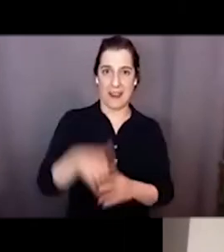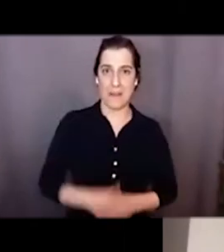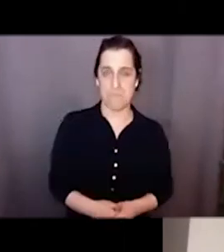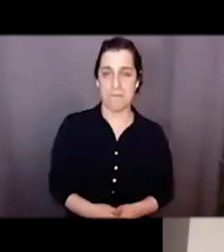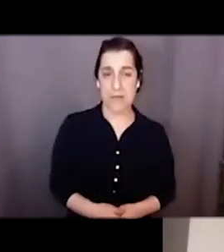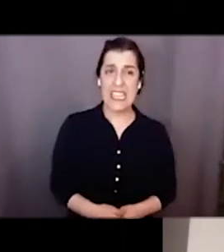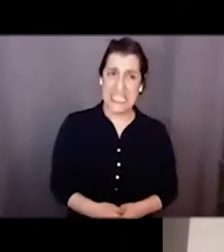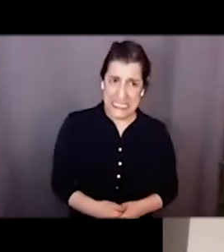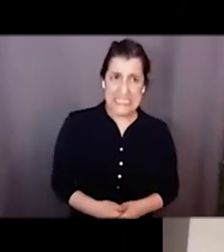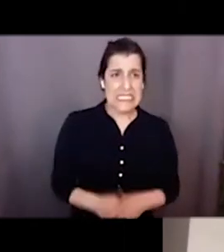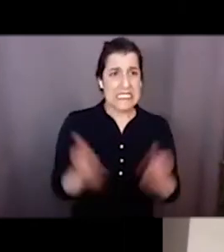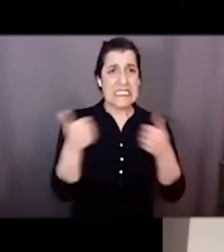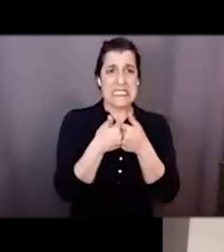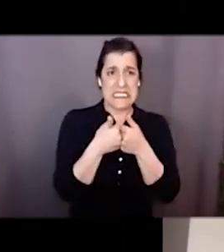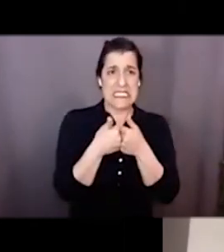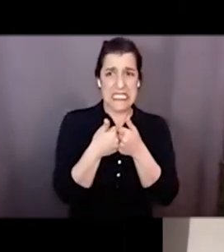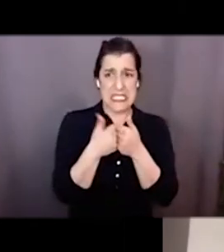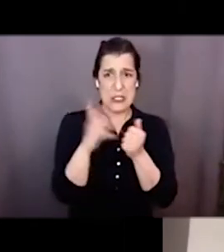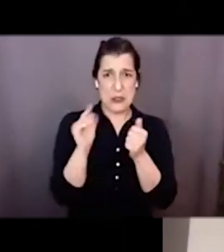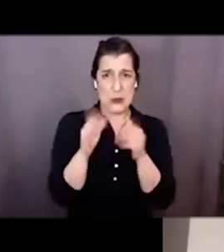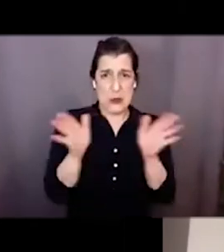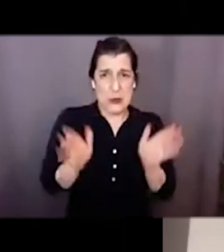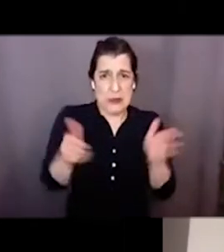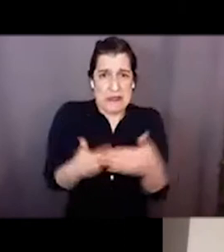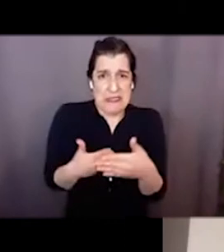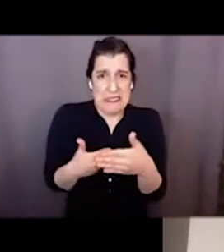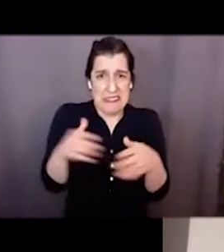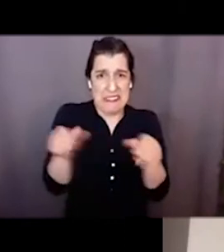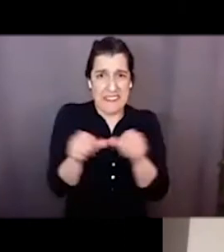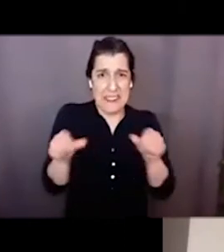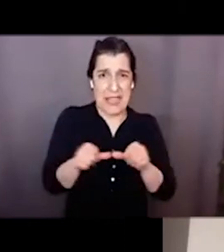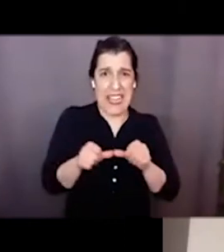difficult just to be confined in a physical space and like,